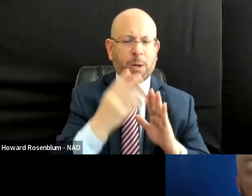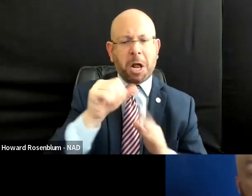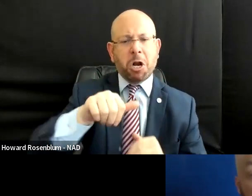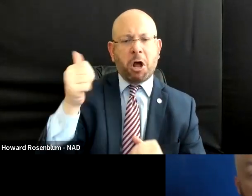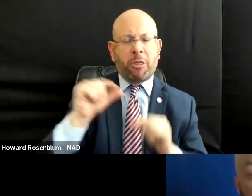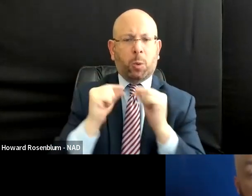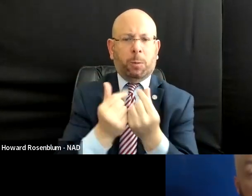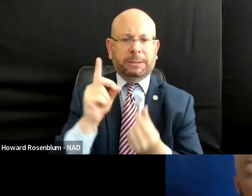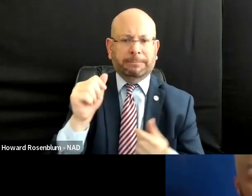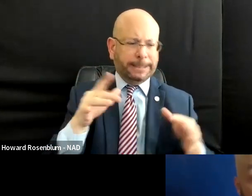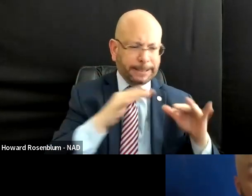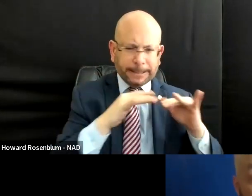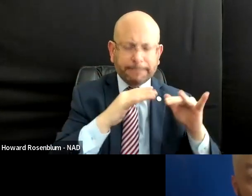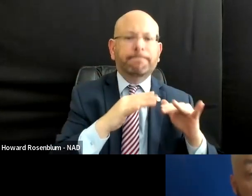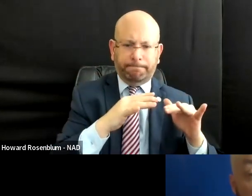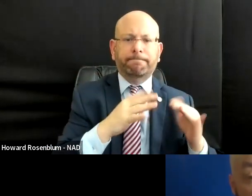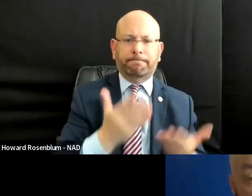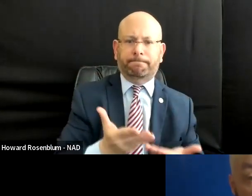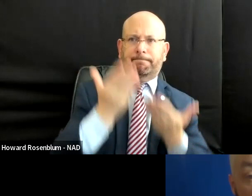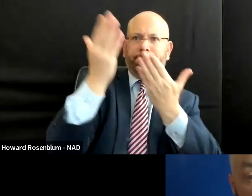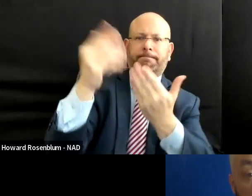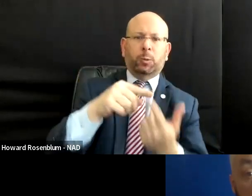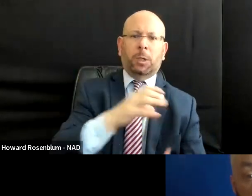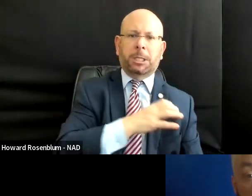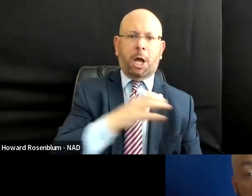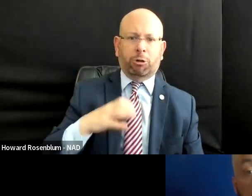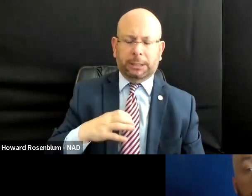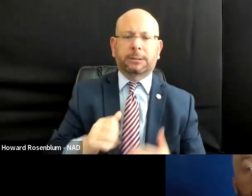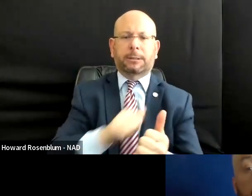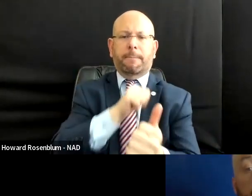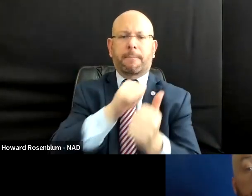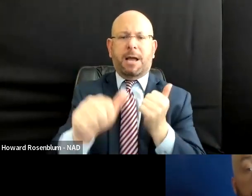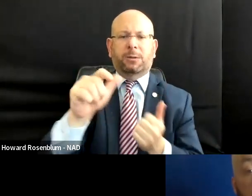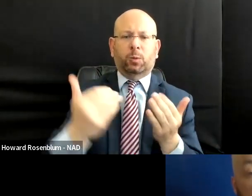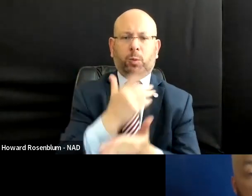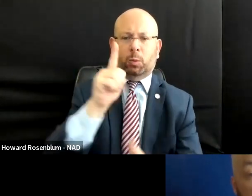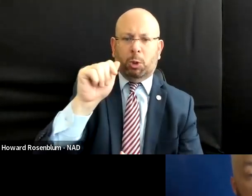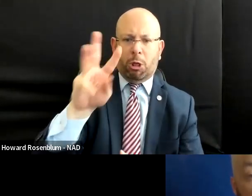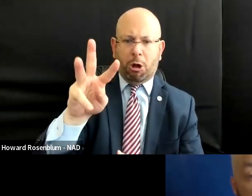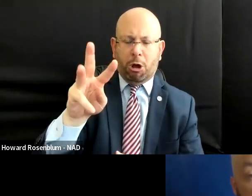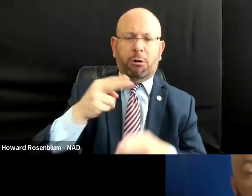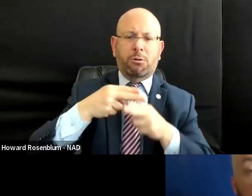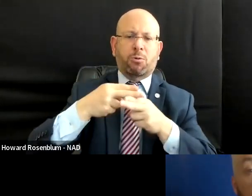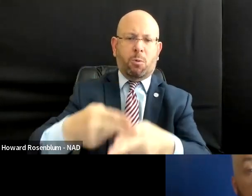on the Internet without captions PRIERP captions prior to